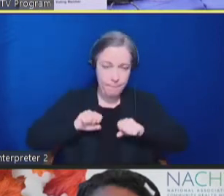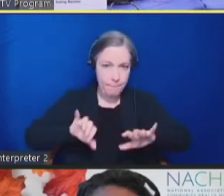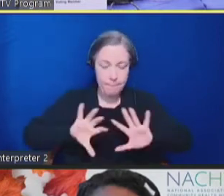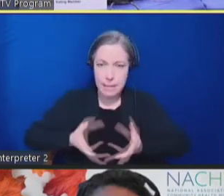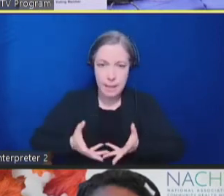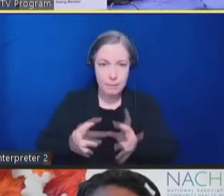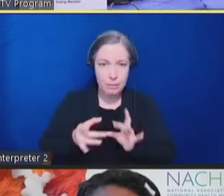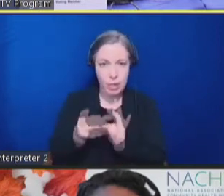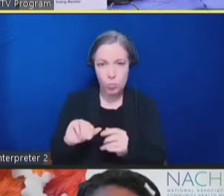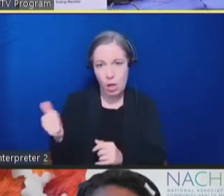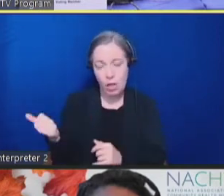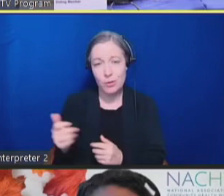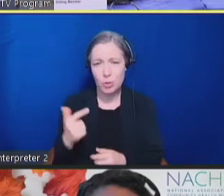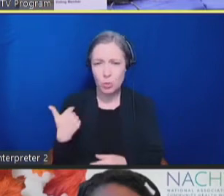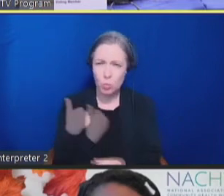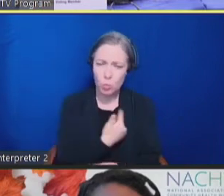And you've got to support each other. That's part of the community.